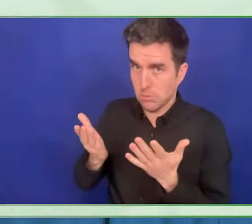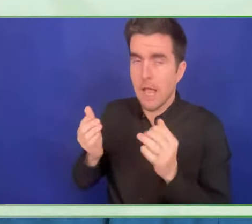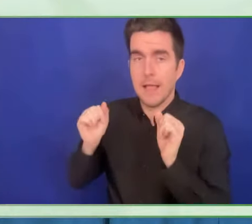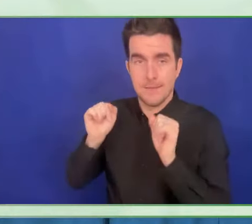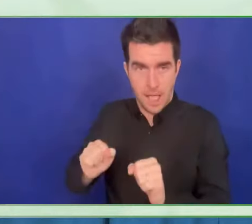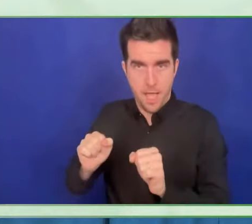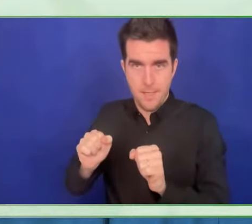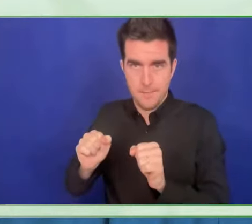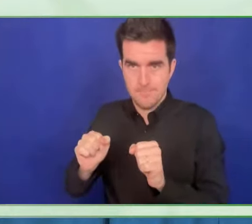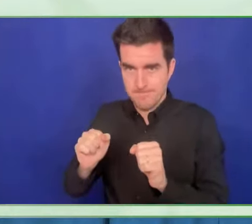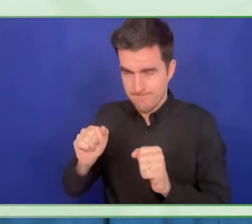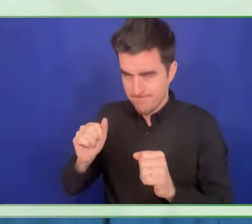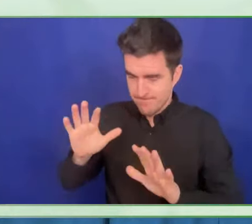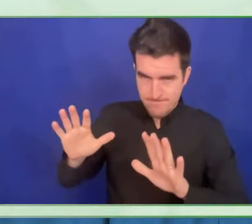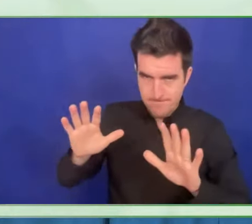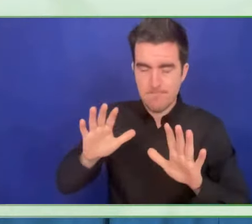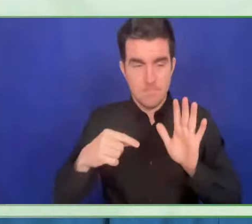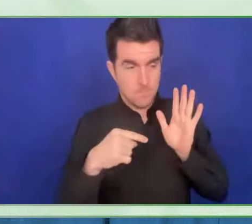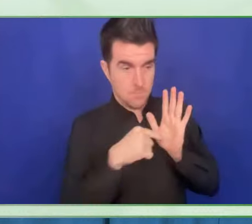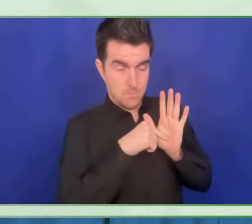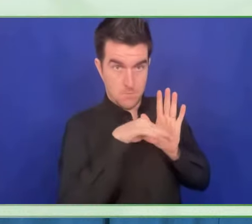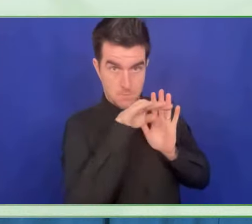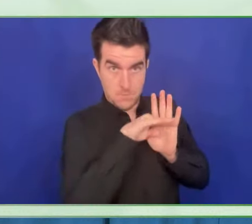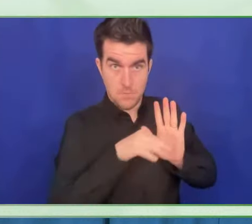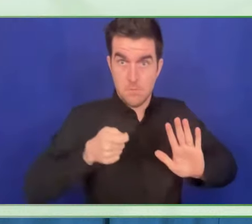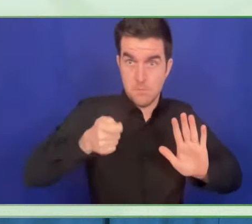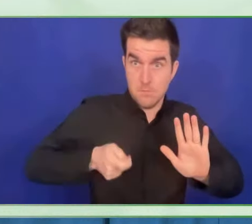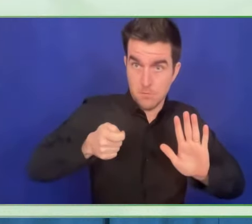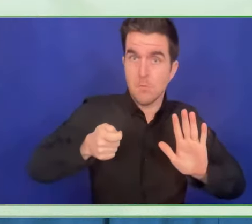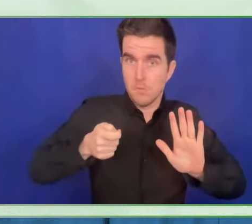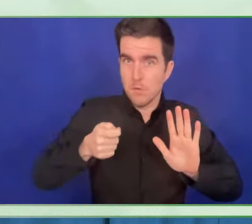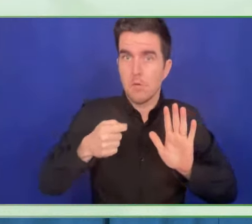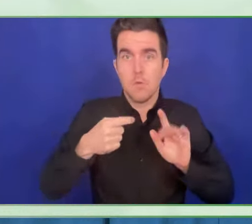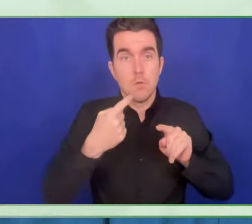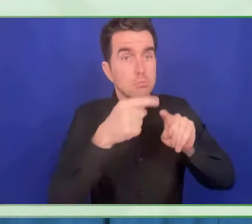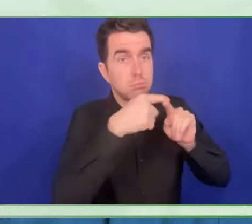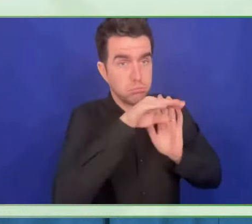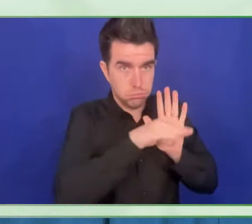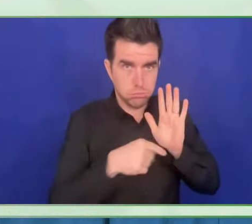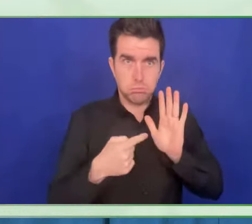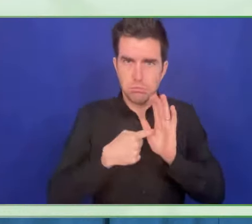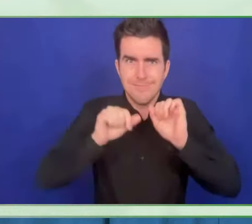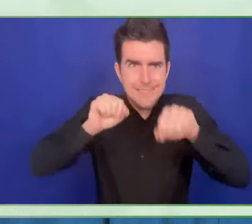different TPO's, by several organisations, member states.